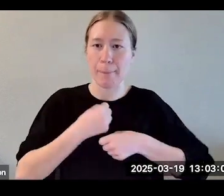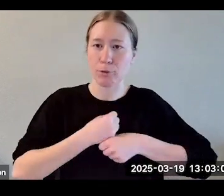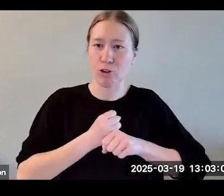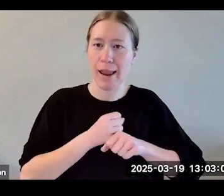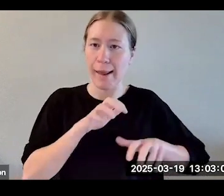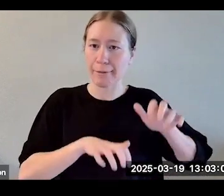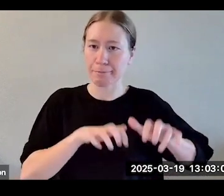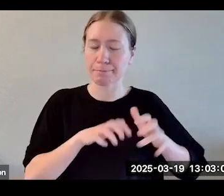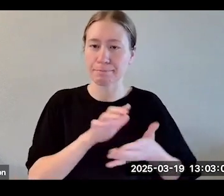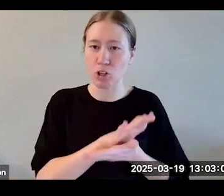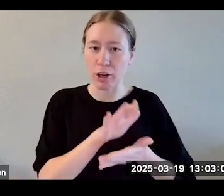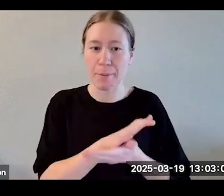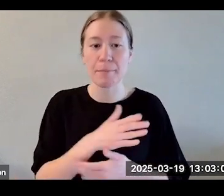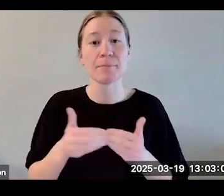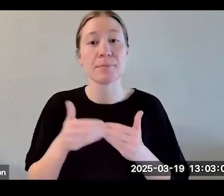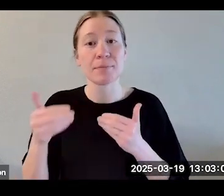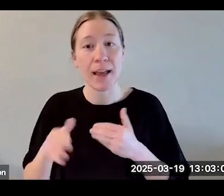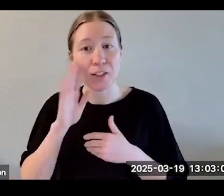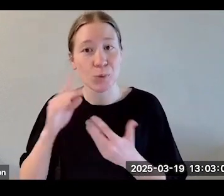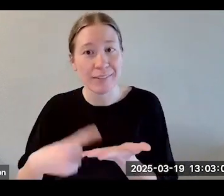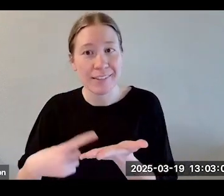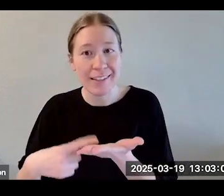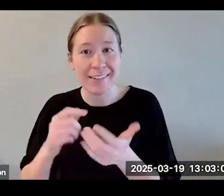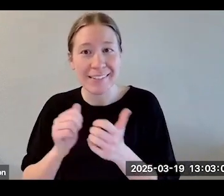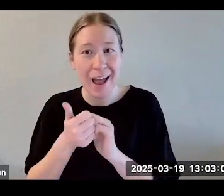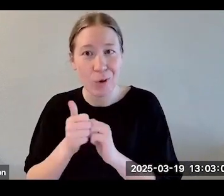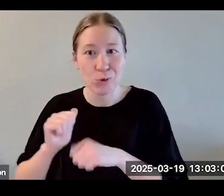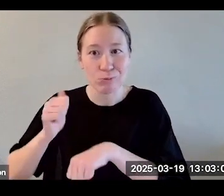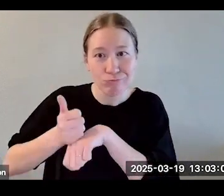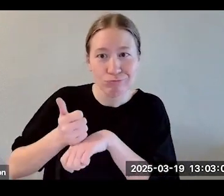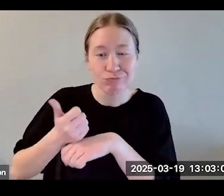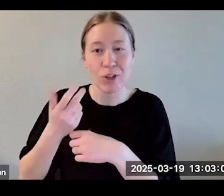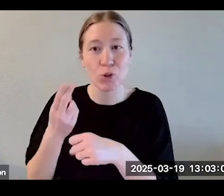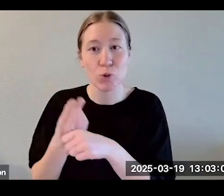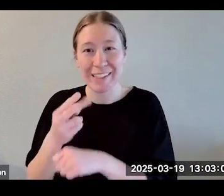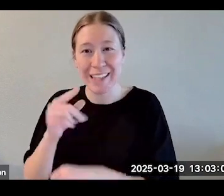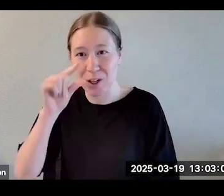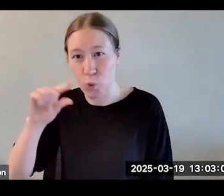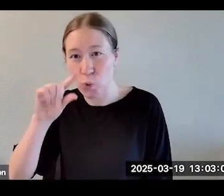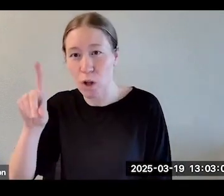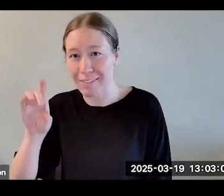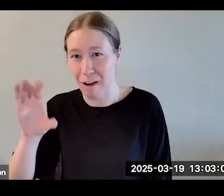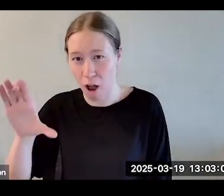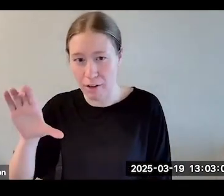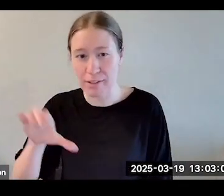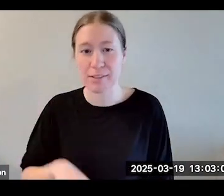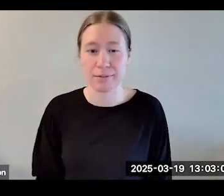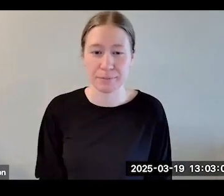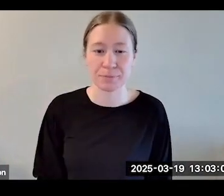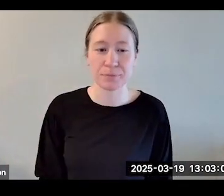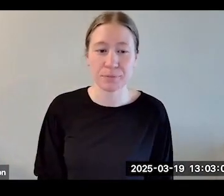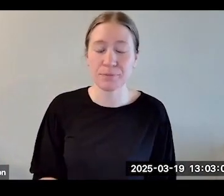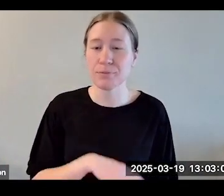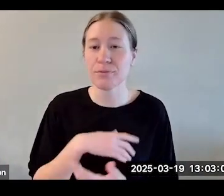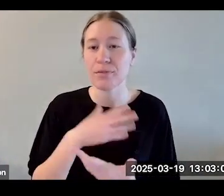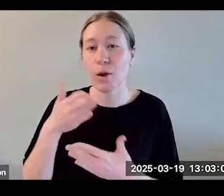to implement accessibility in Docs, so Google Docs, that is, and then we're gonna end, kind of, talking more